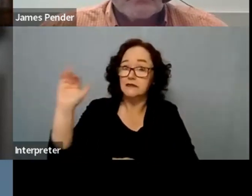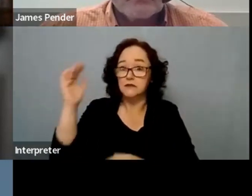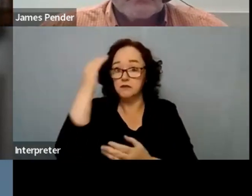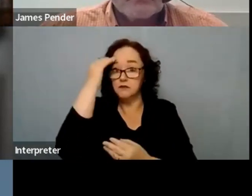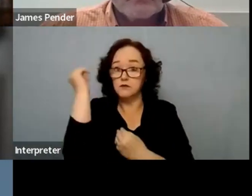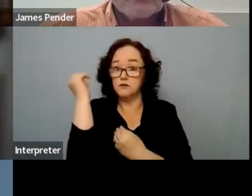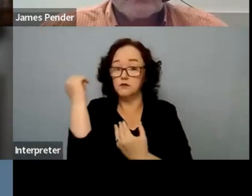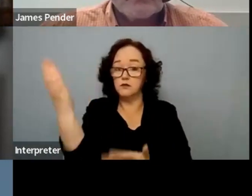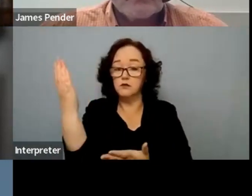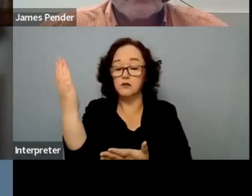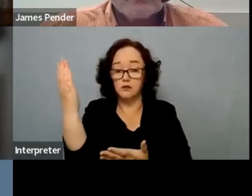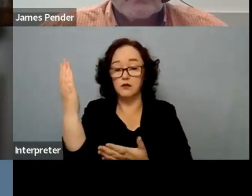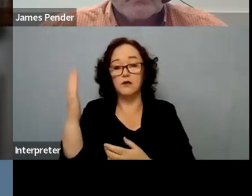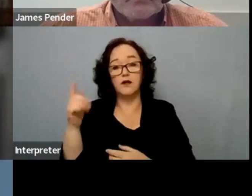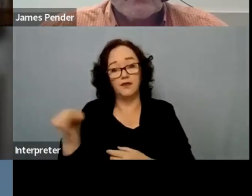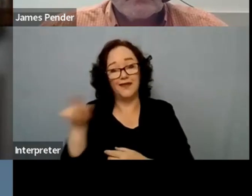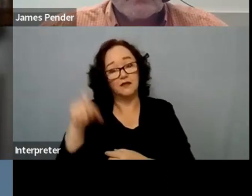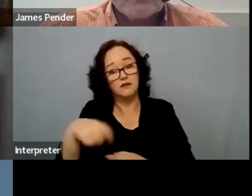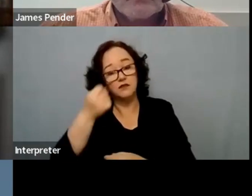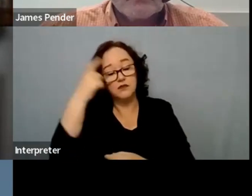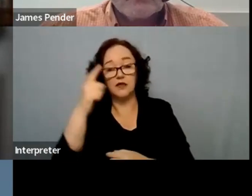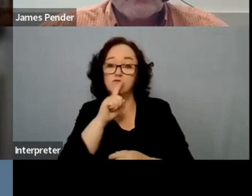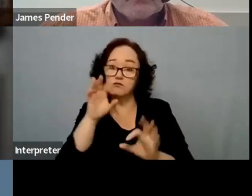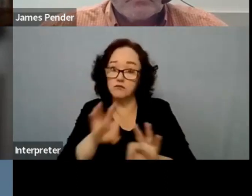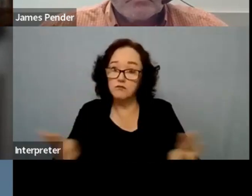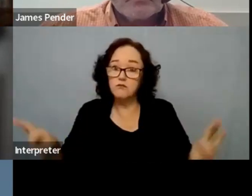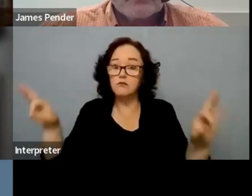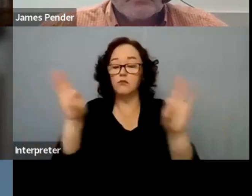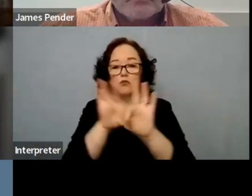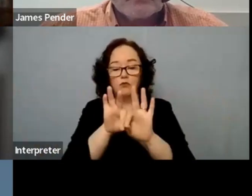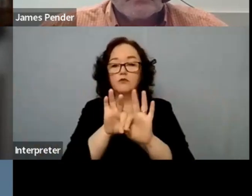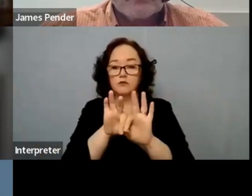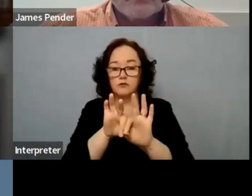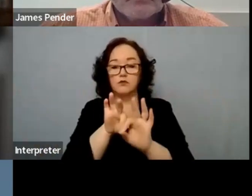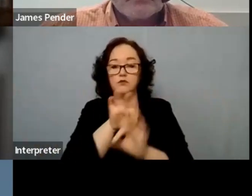see how important it could be to incorporate this into your